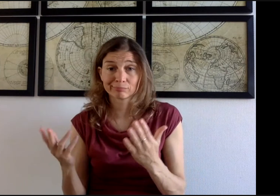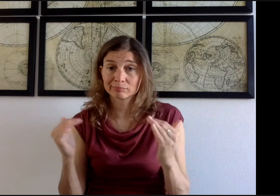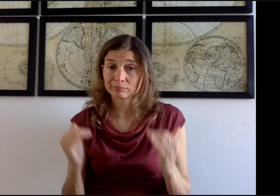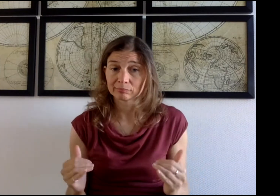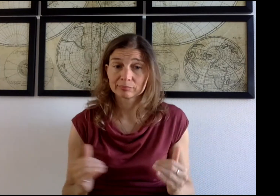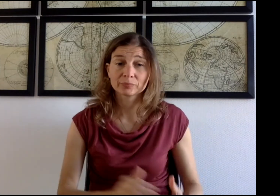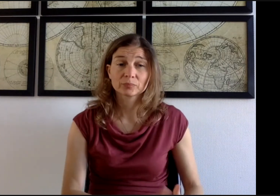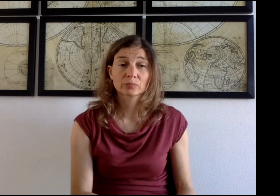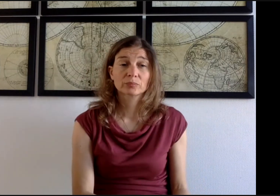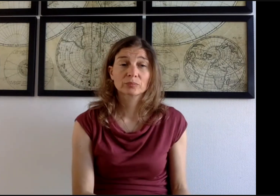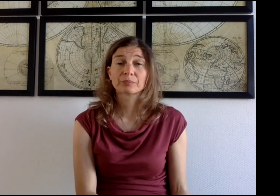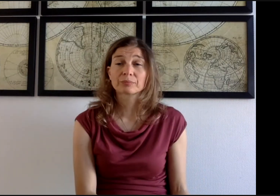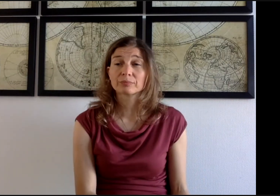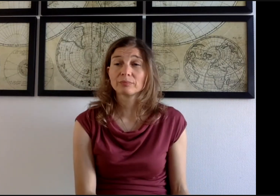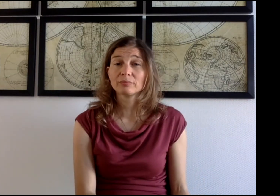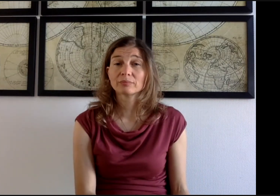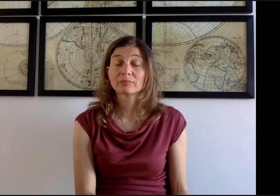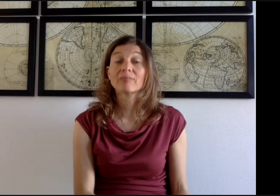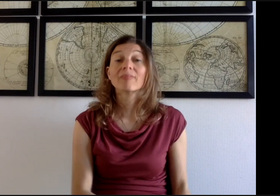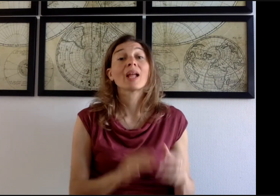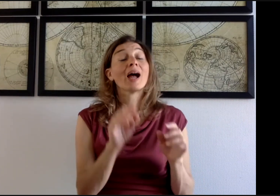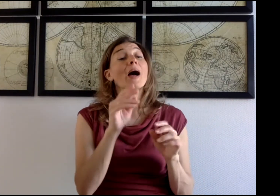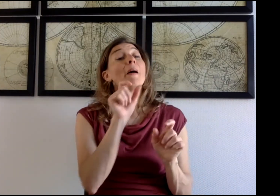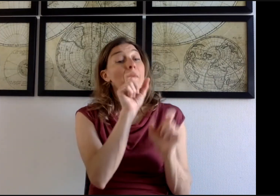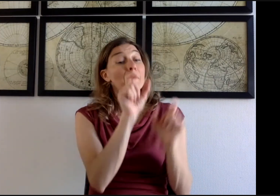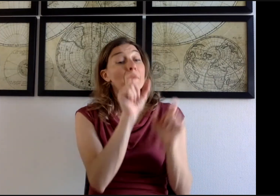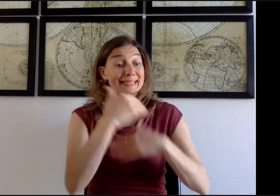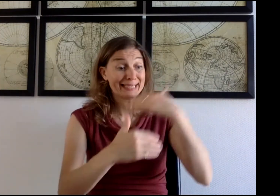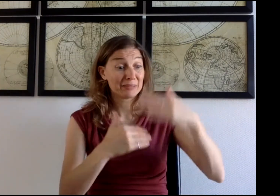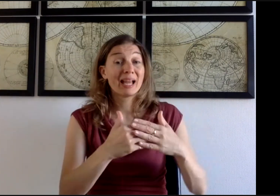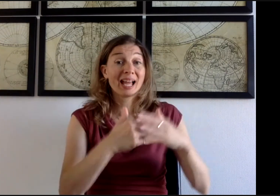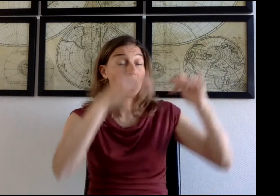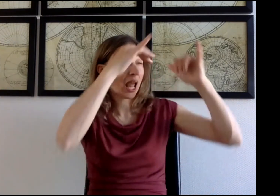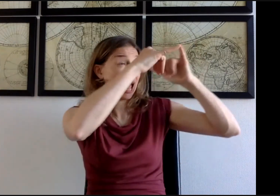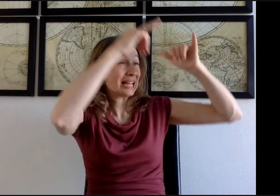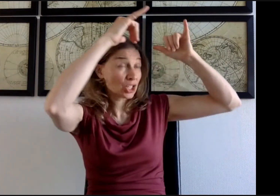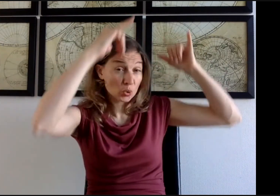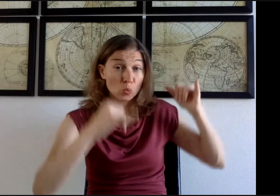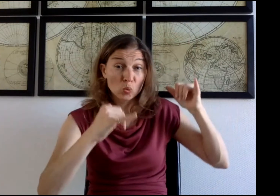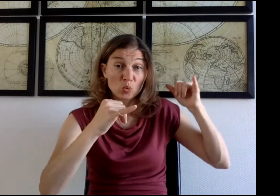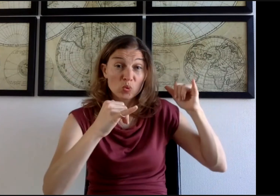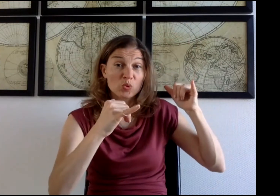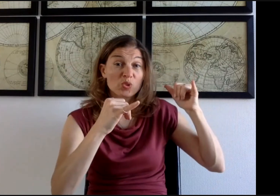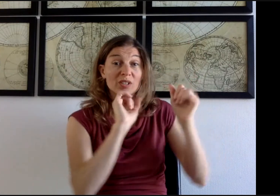they're confined within these services without any contact from outside